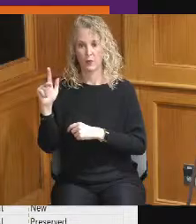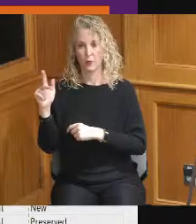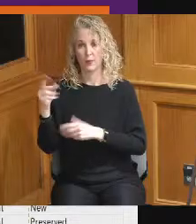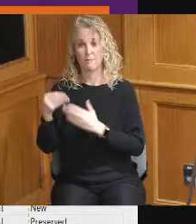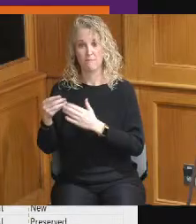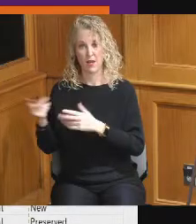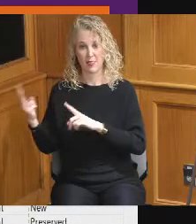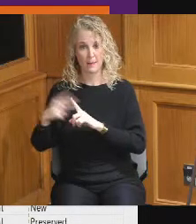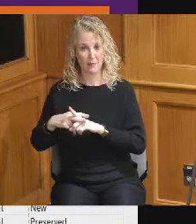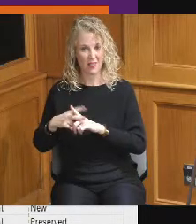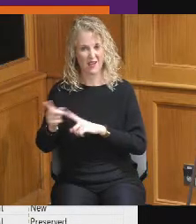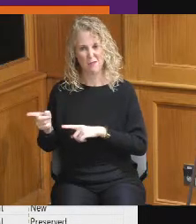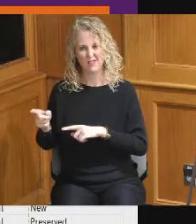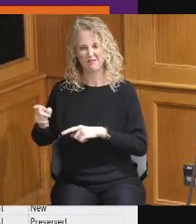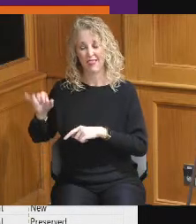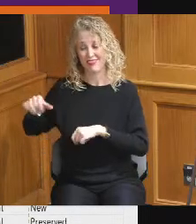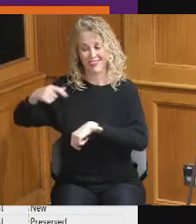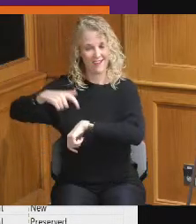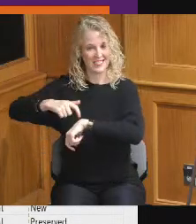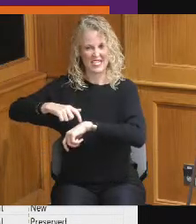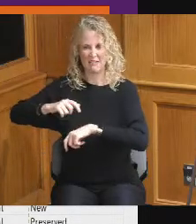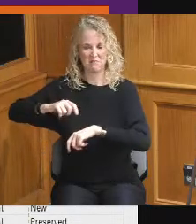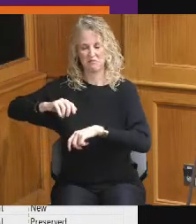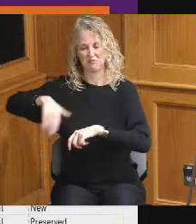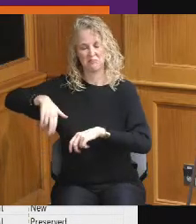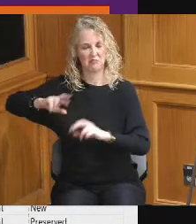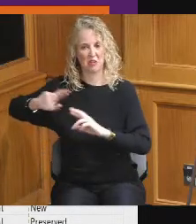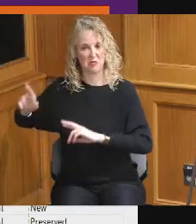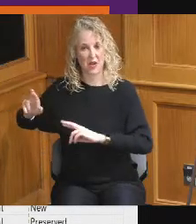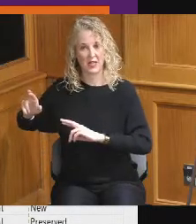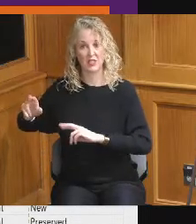but like they weren't really ready so we worked with them for the next year to like get ready to